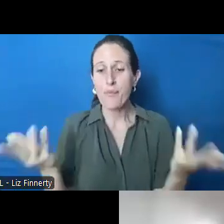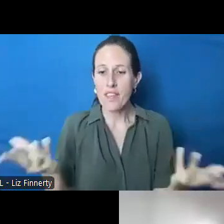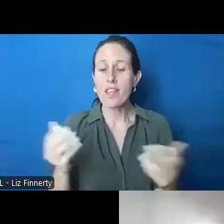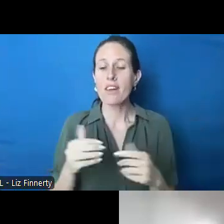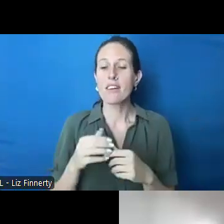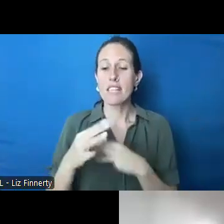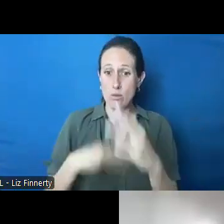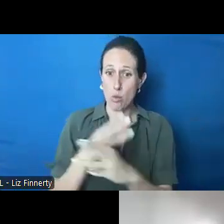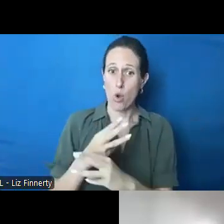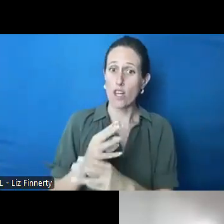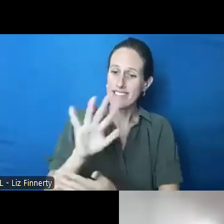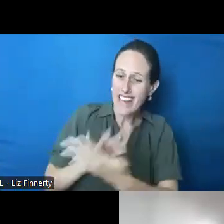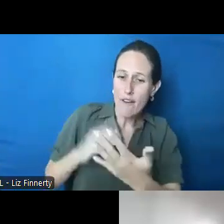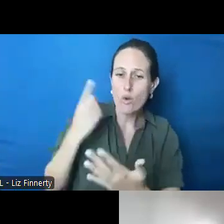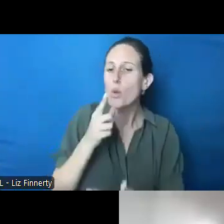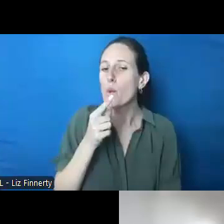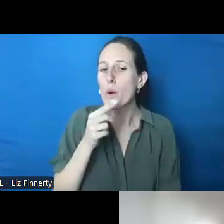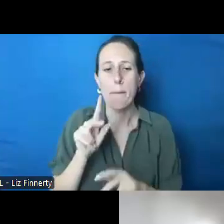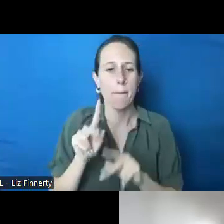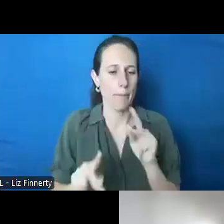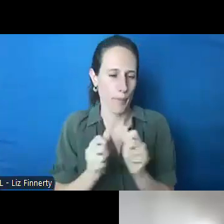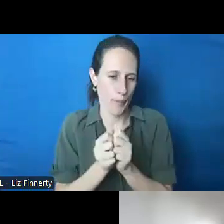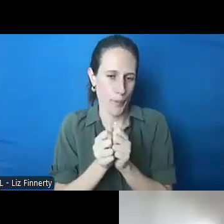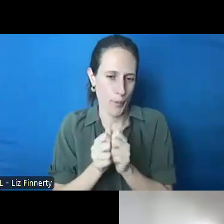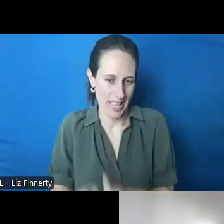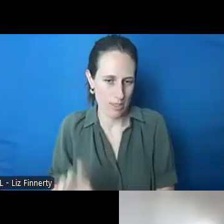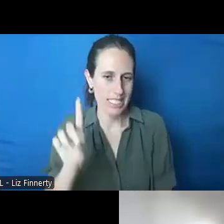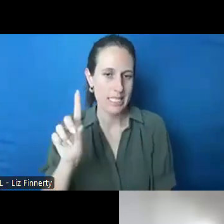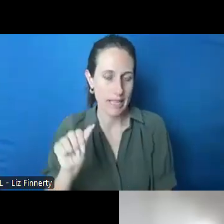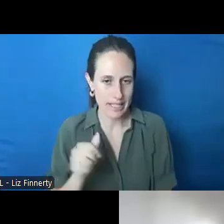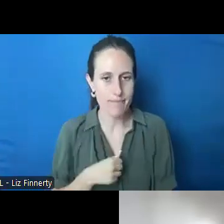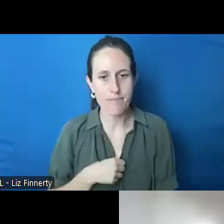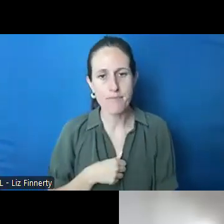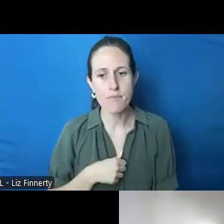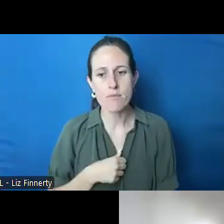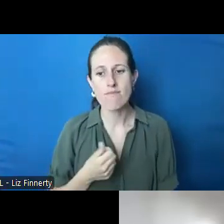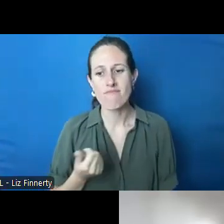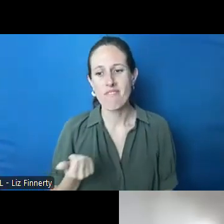mostly developed for people without disabilities or at least not built with disability in